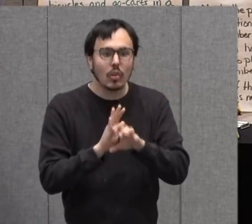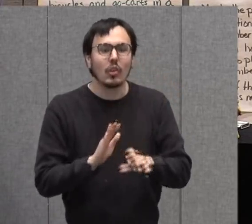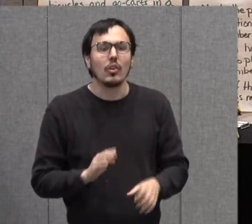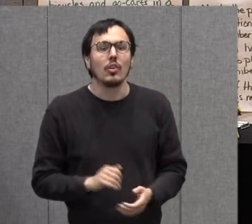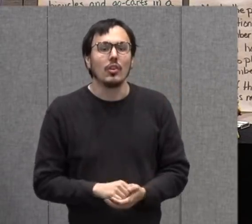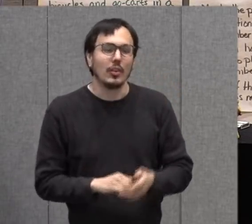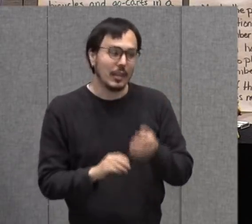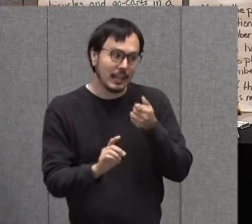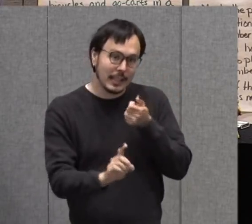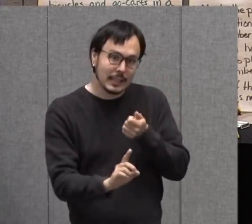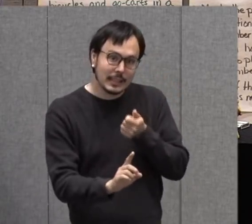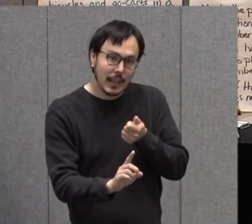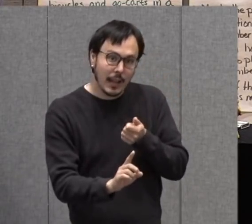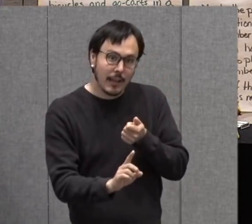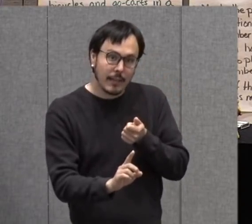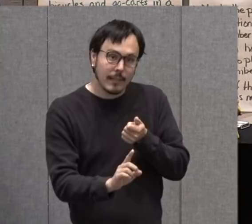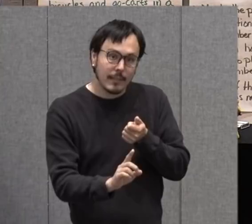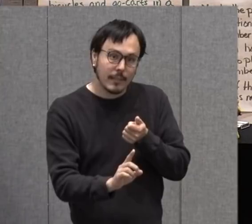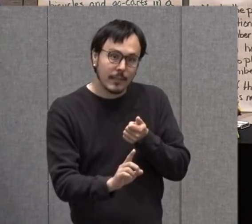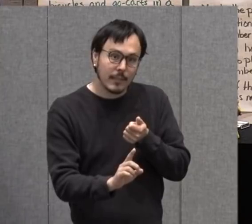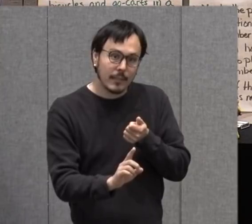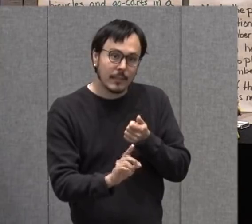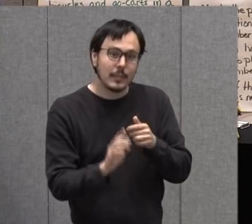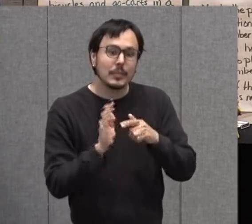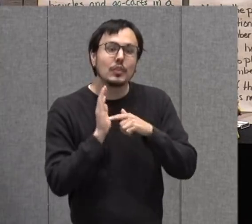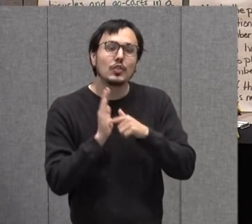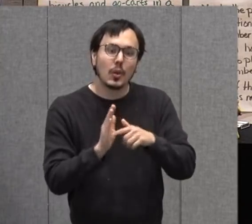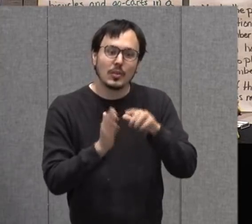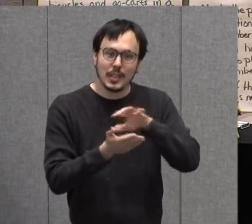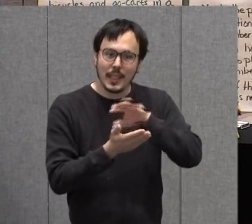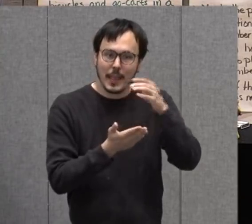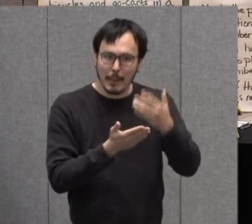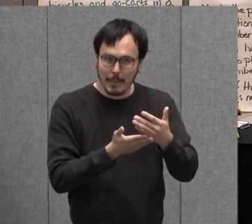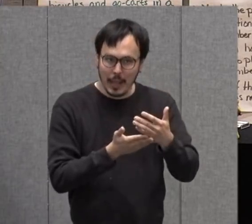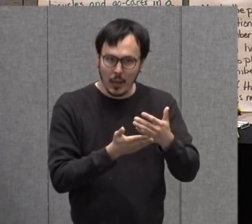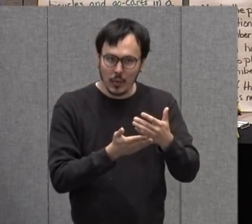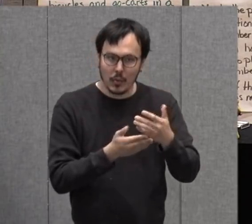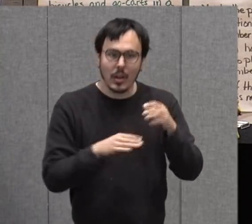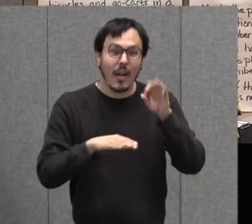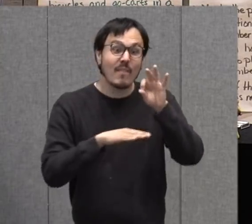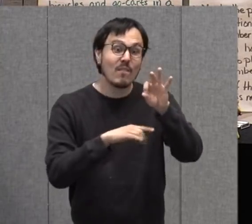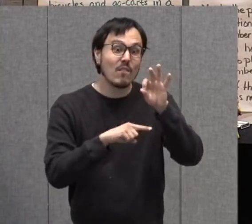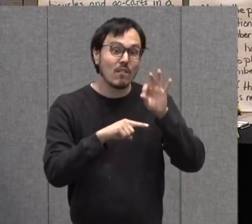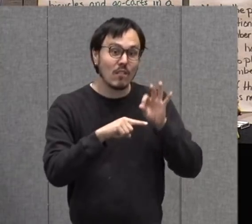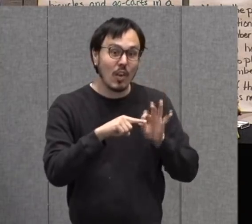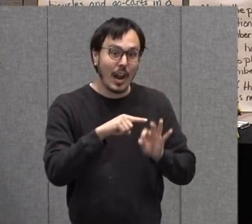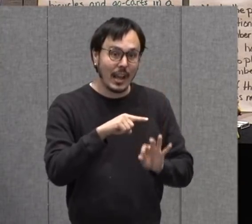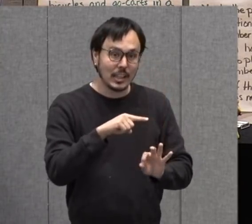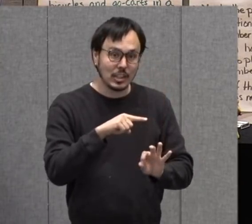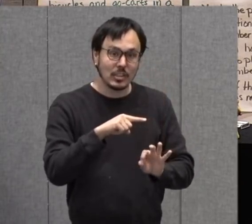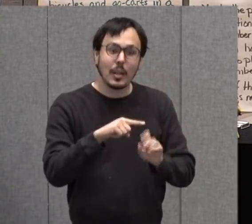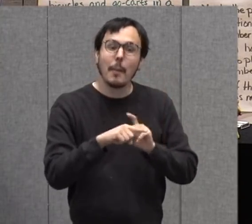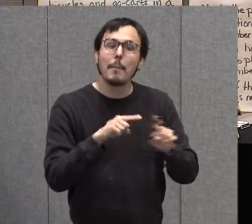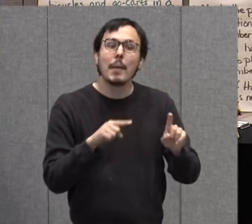that shows an amount, a fractional amount but guess what? It only shows a part.